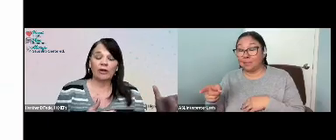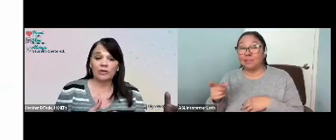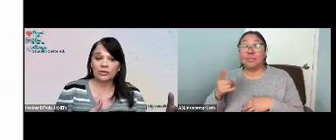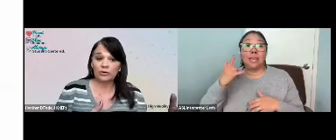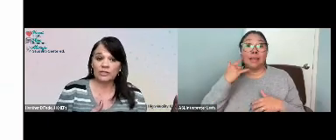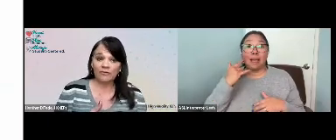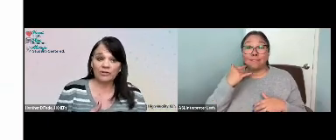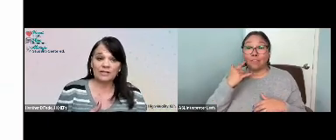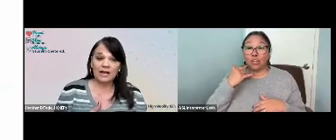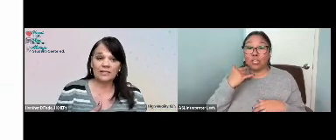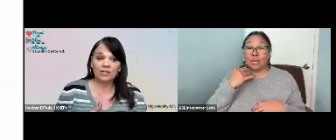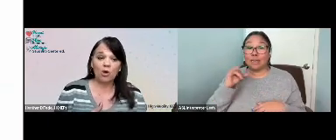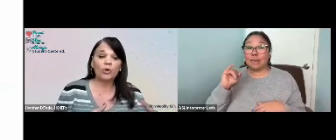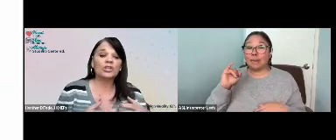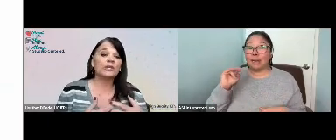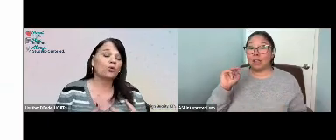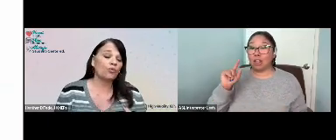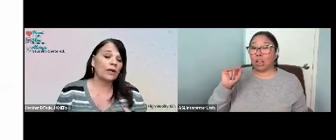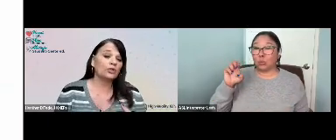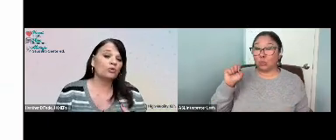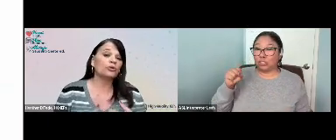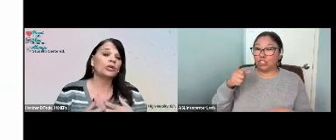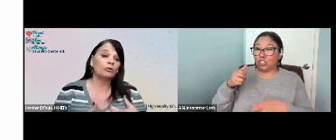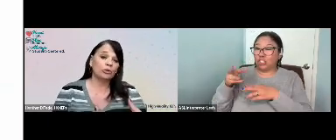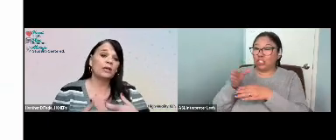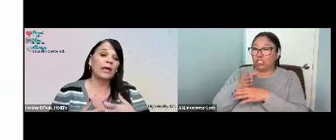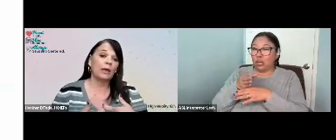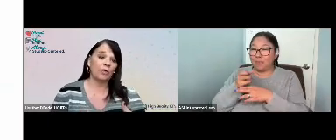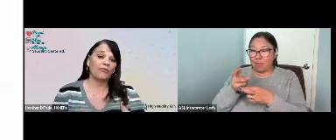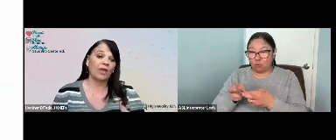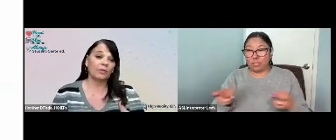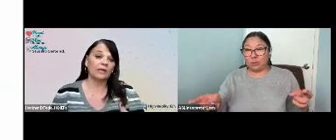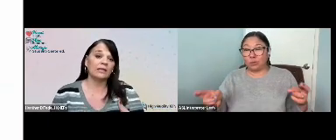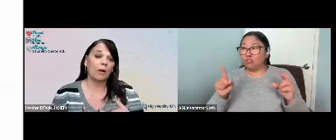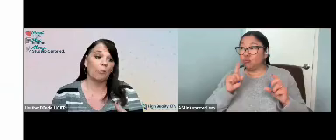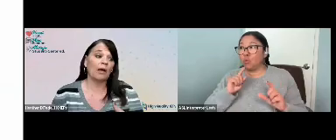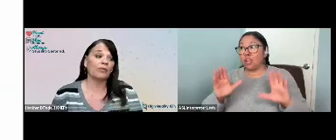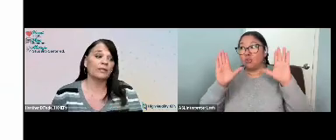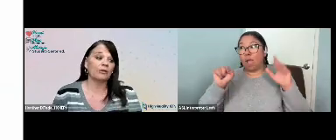shared that resource several slides ago which is a great tool to communicate with families about